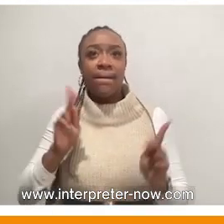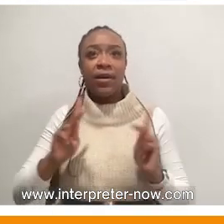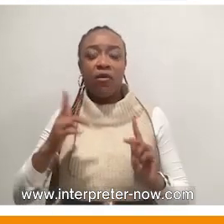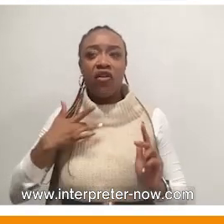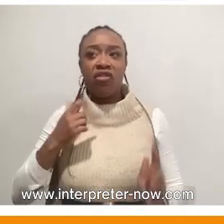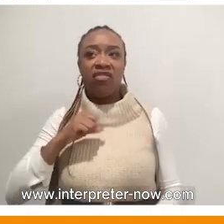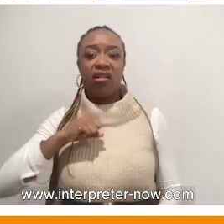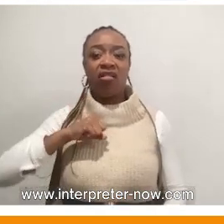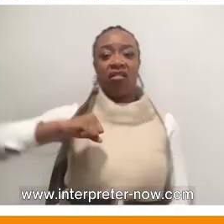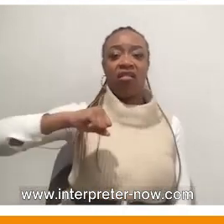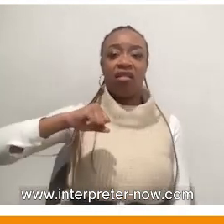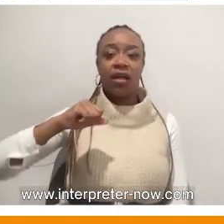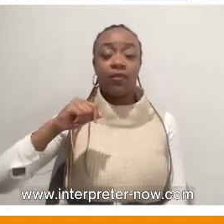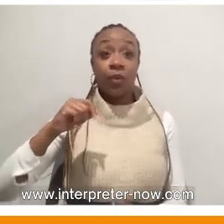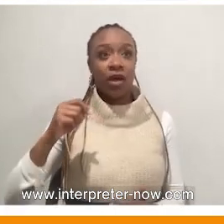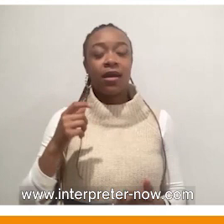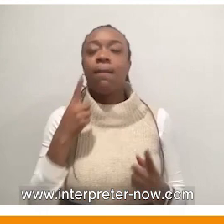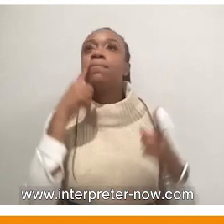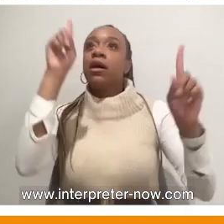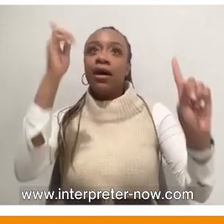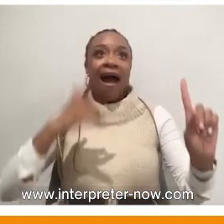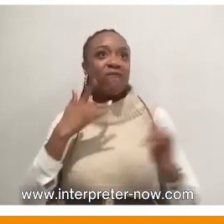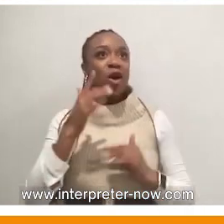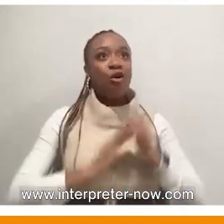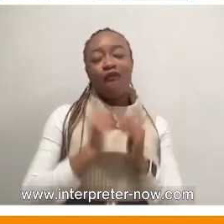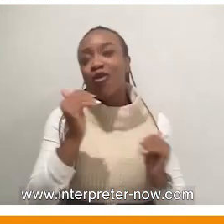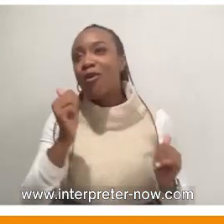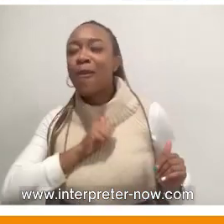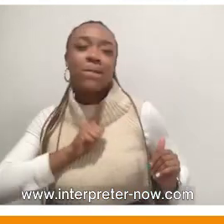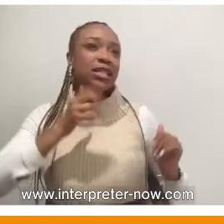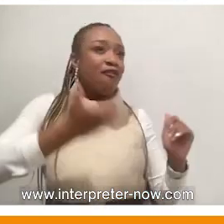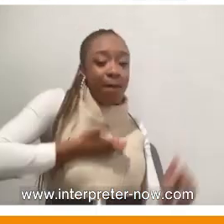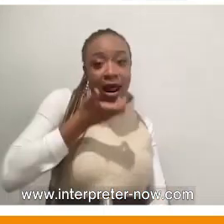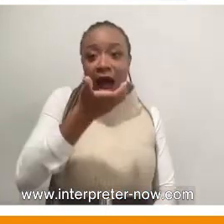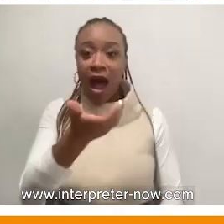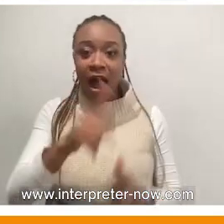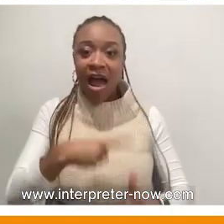that people hide, or the things that they're met with resistance about when they finally